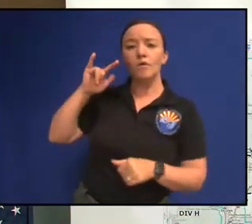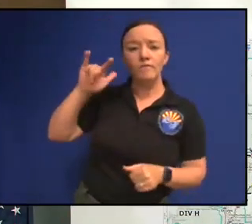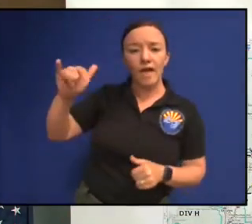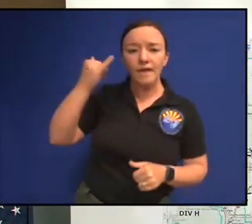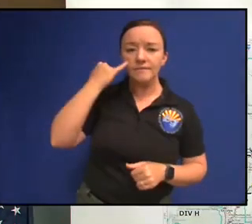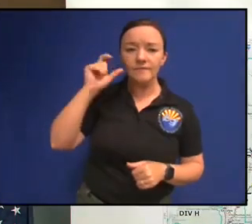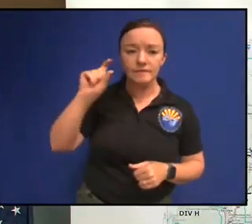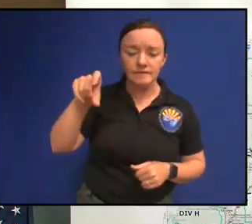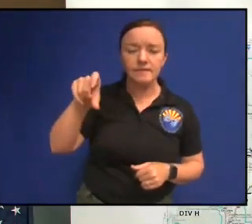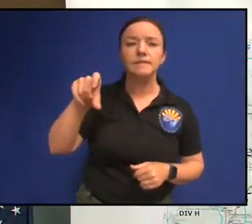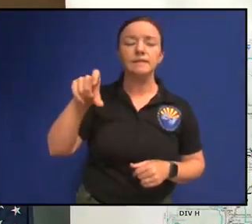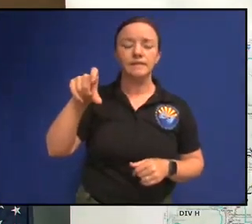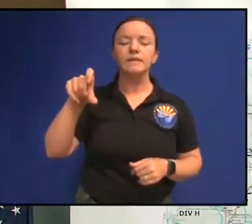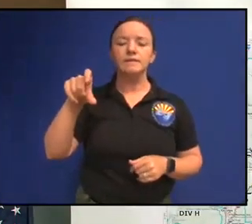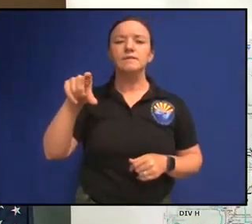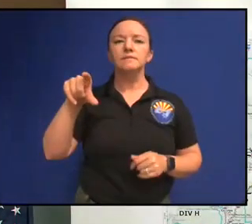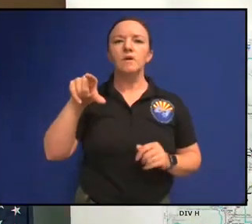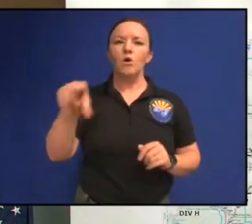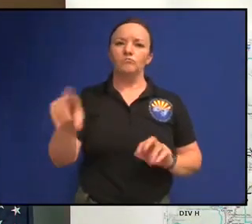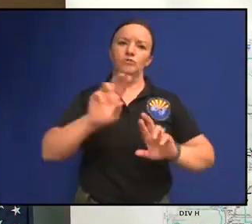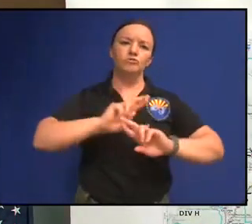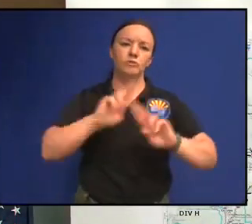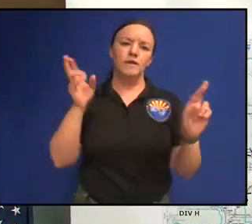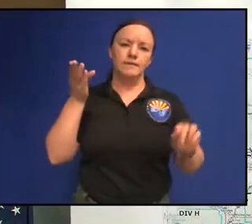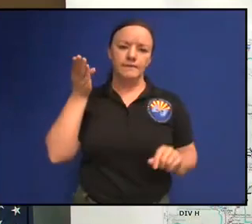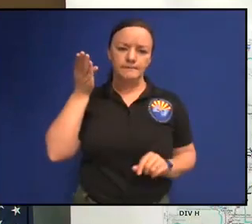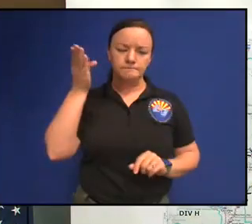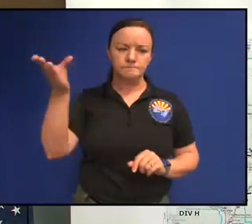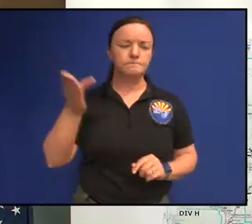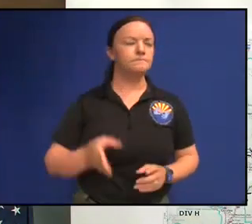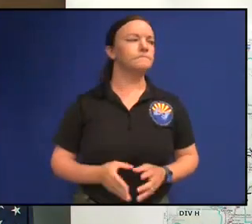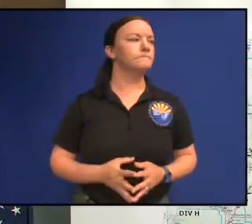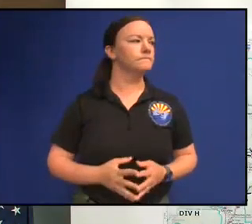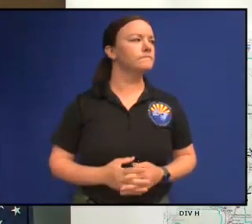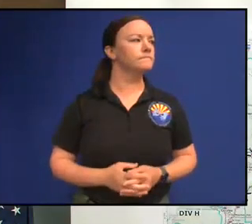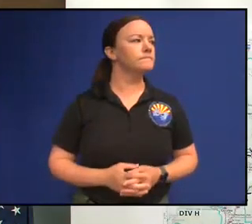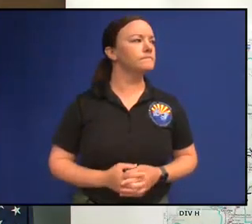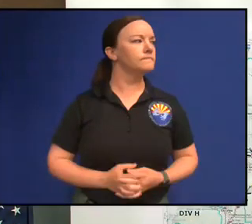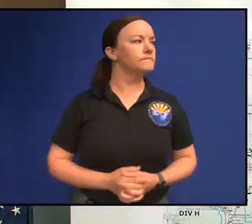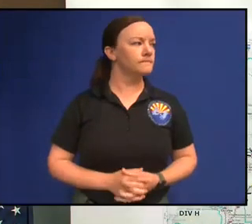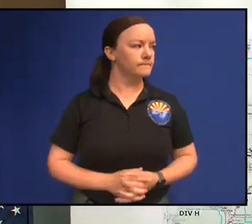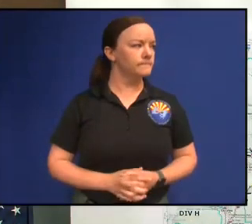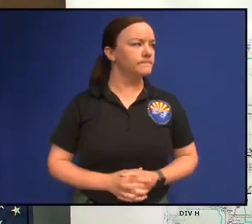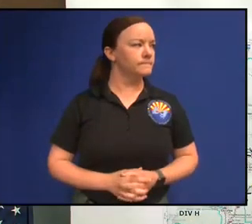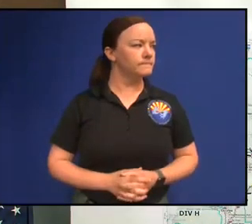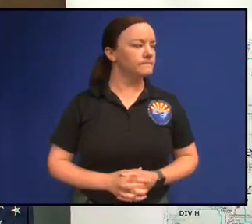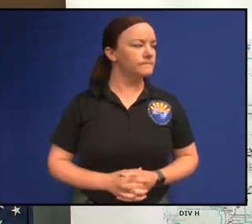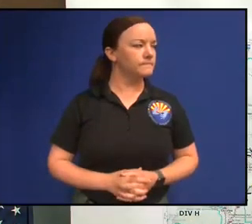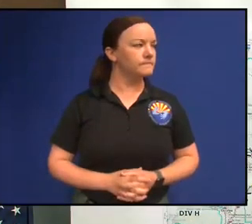REALLY GOOD FOLKS UP THERE TO TAKE CARE OF THAT. AND THEN ONE OF THE THINGS TODAY, JUST AS WE START